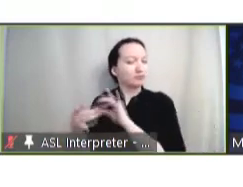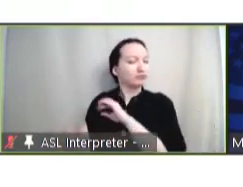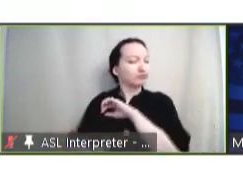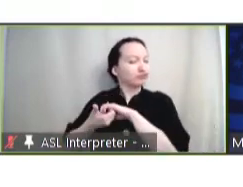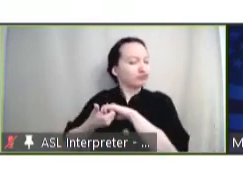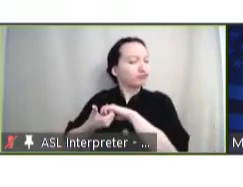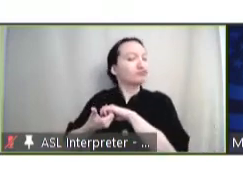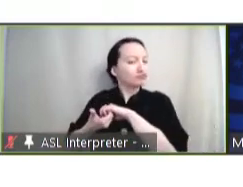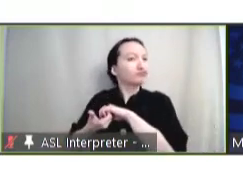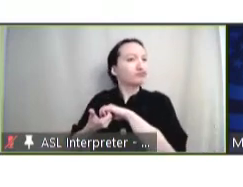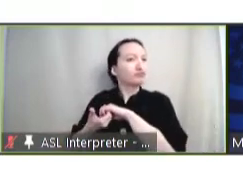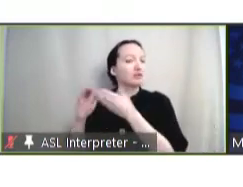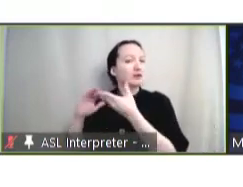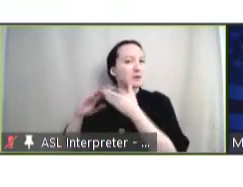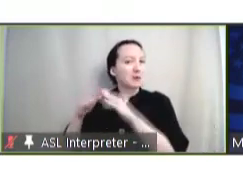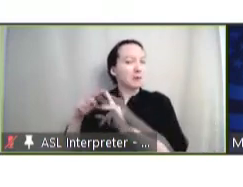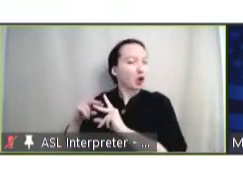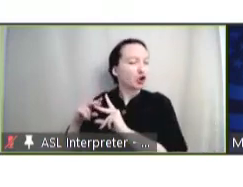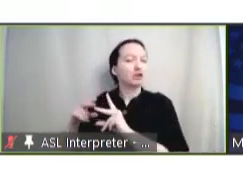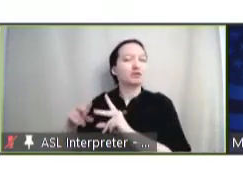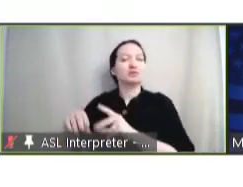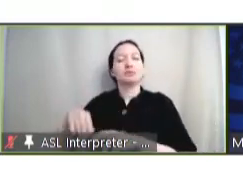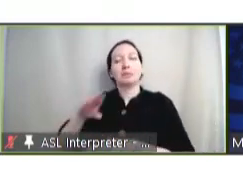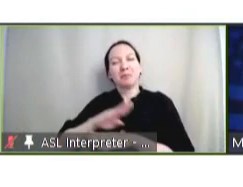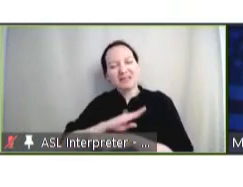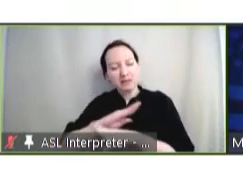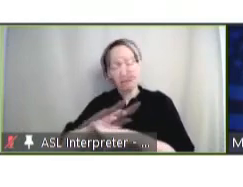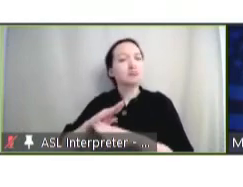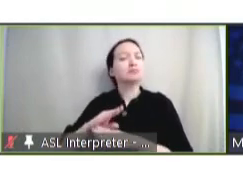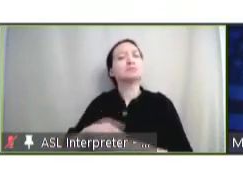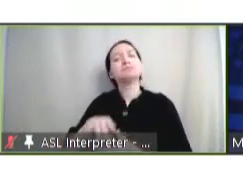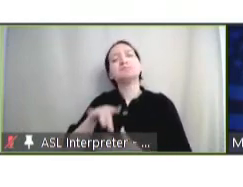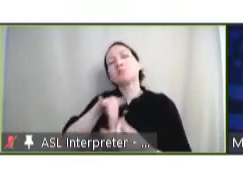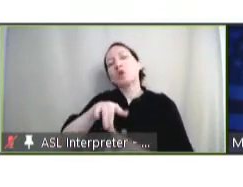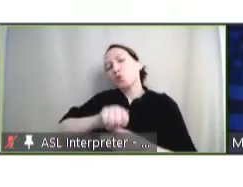our community partners and businesses. With respect to the worker mandates,